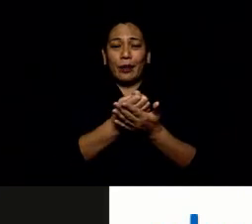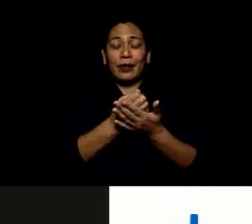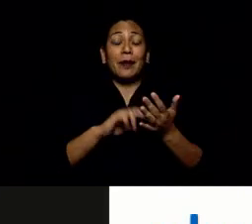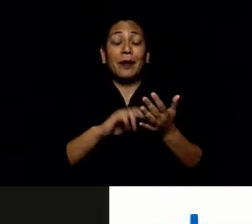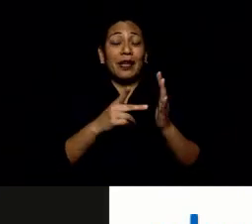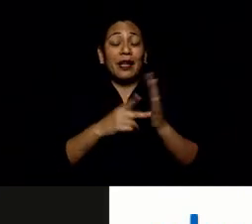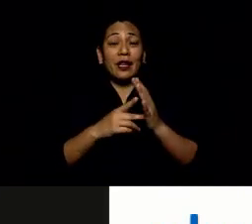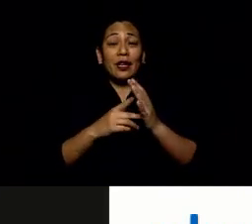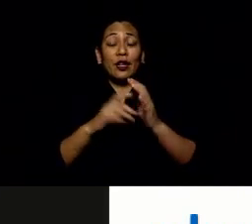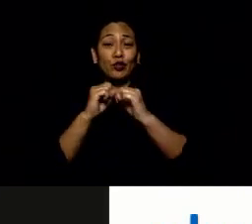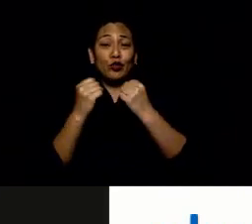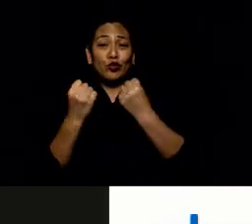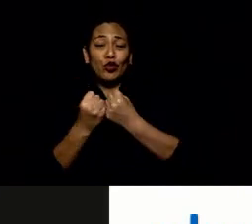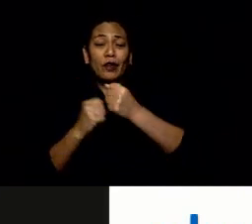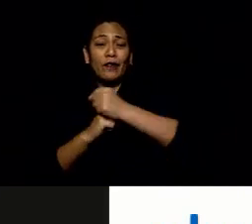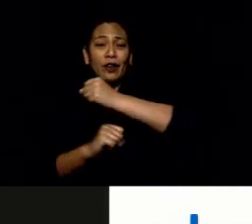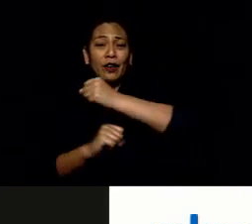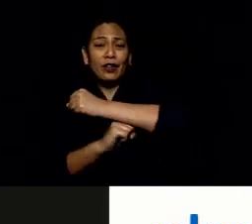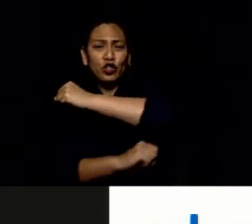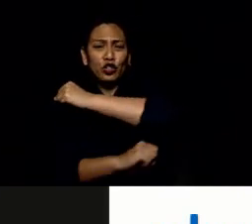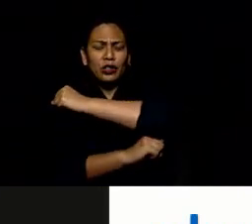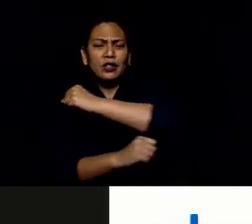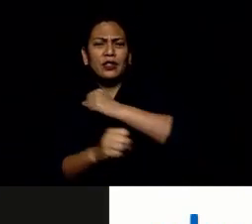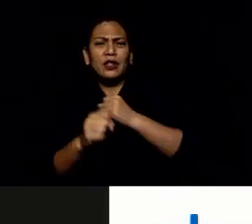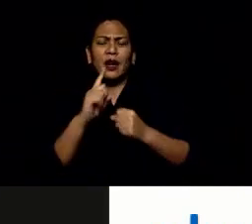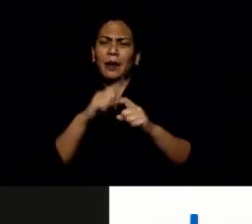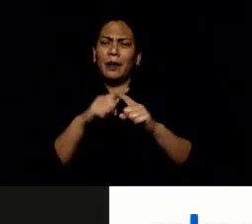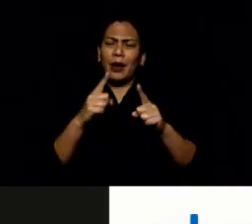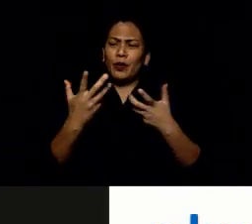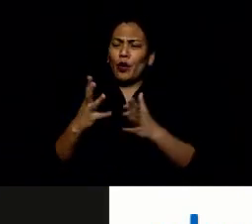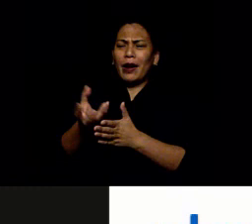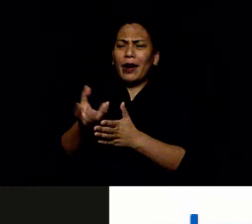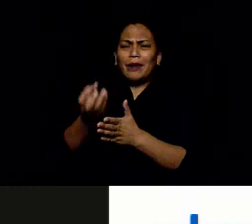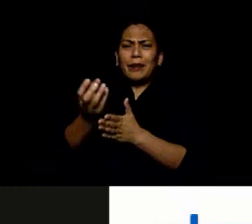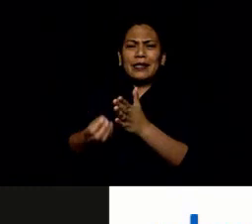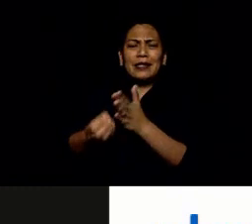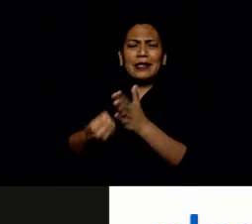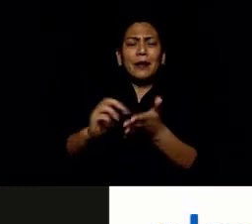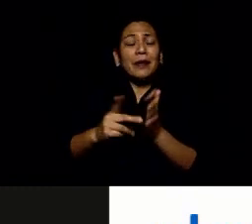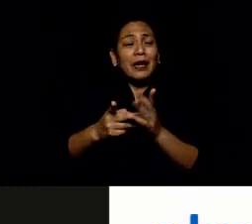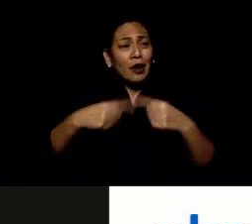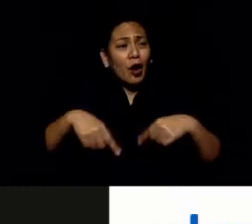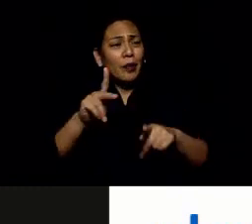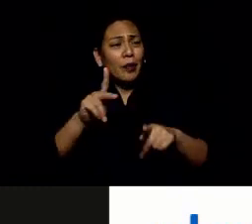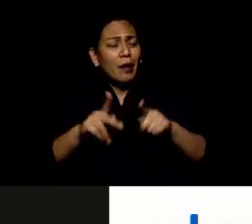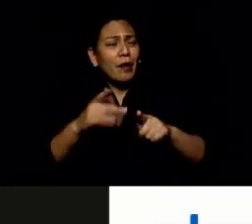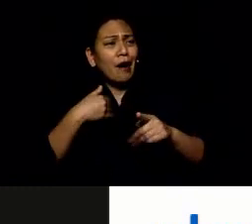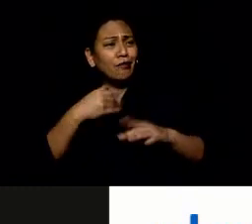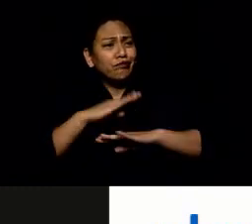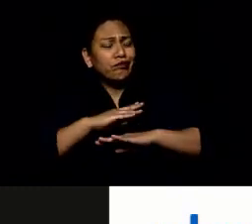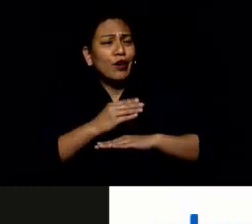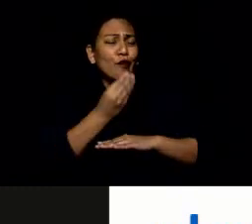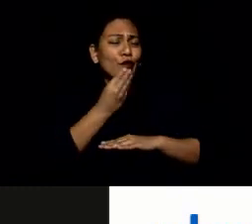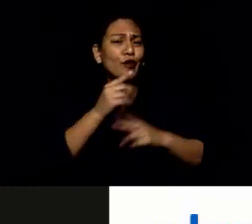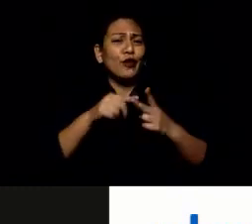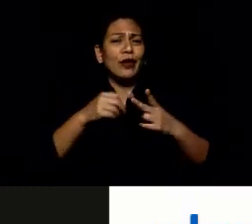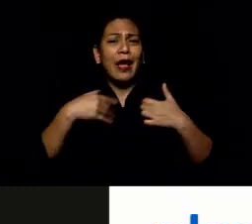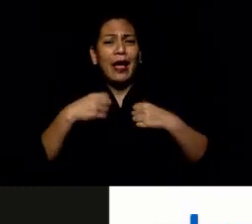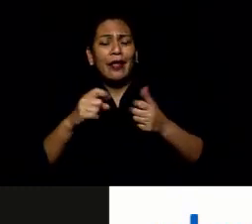We don't have a deficit there. So people are getting the needs for food, health, education, political voice,